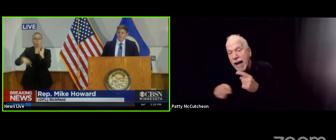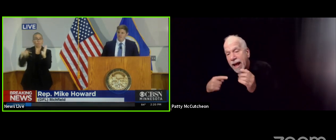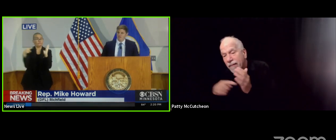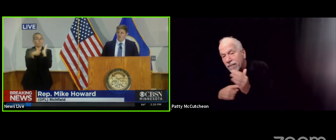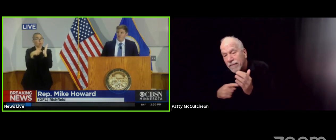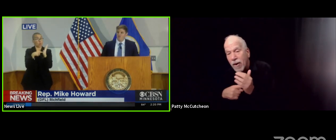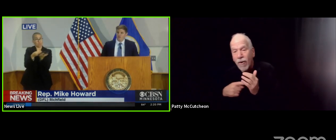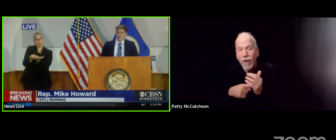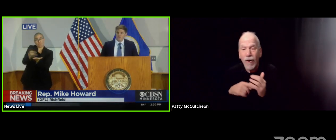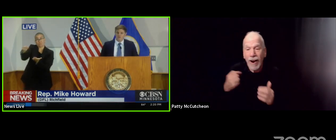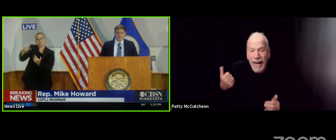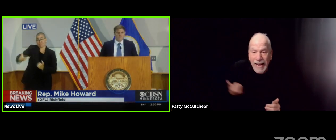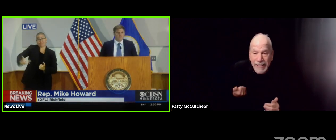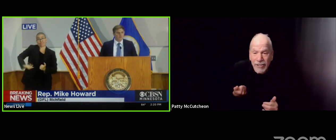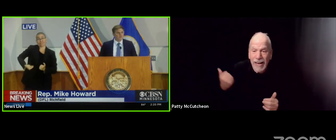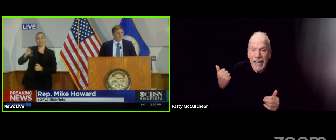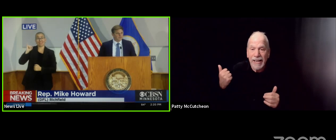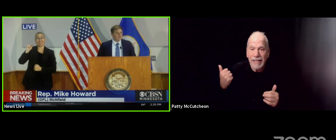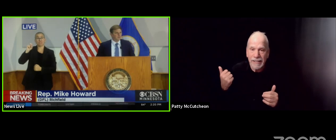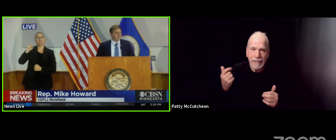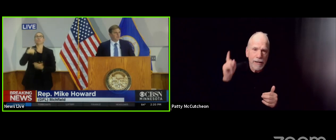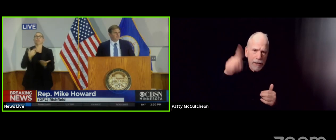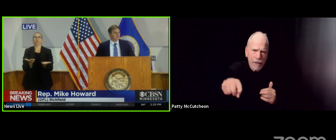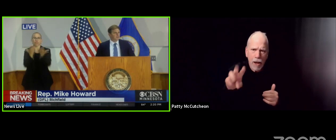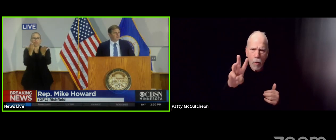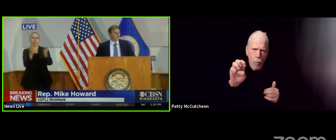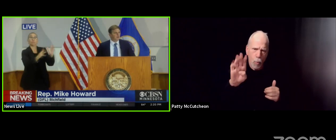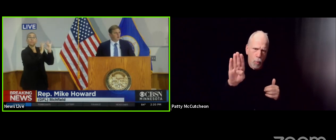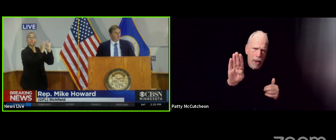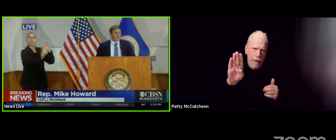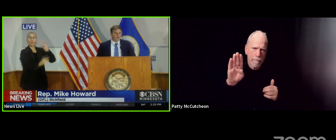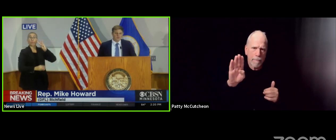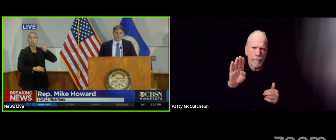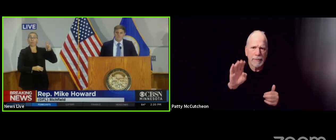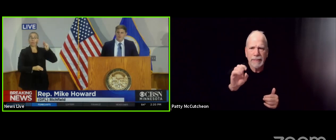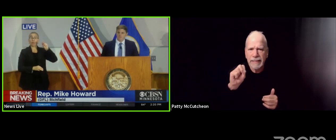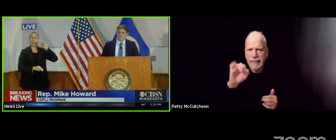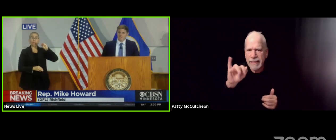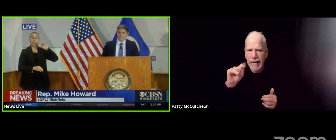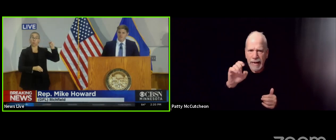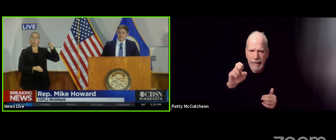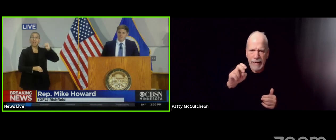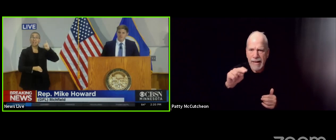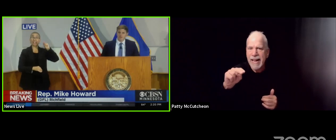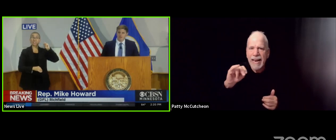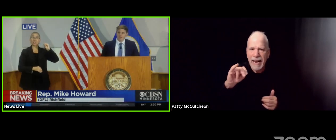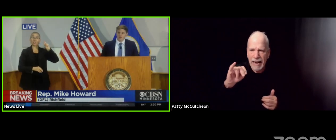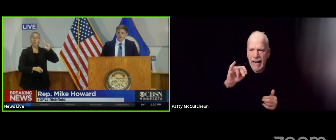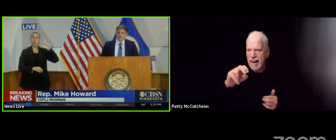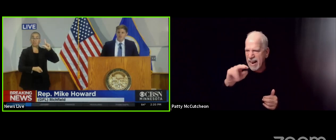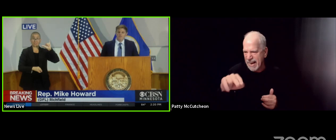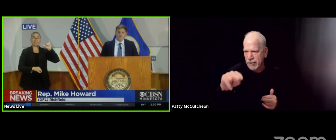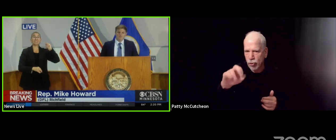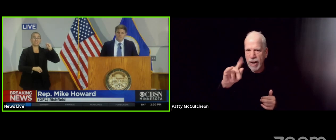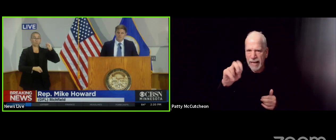ORG, FILL OUT A BASIC APPLICATION, WALK IN TO YOUR PHARMACY AND GET A FILL OF INSULIN